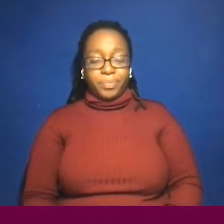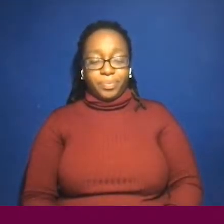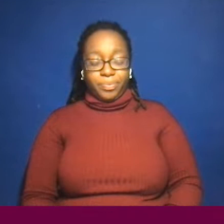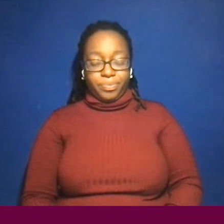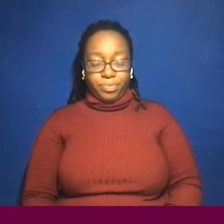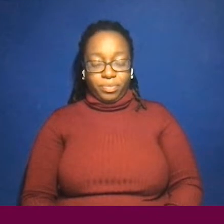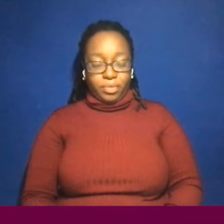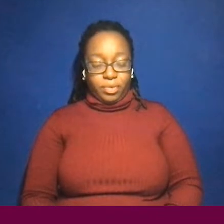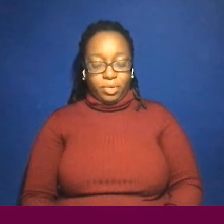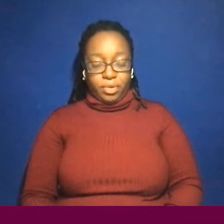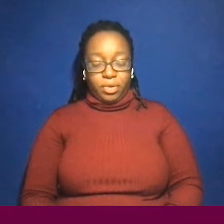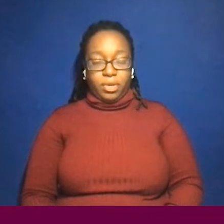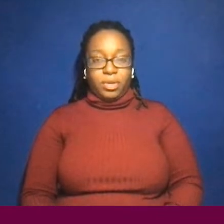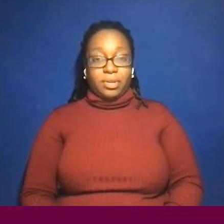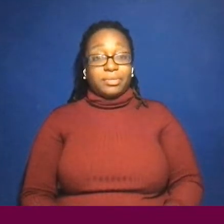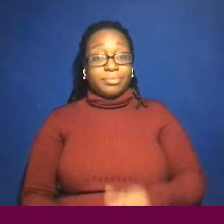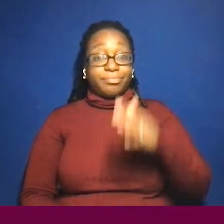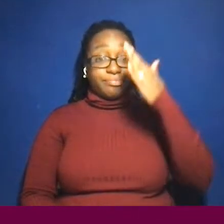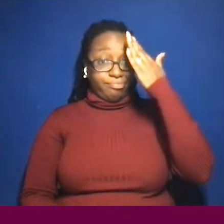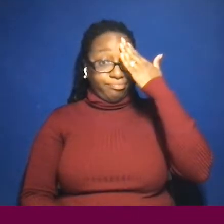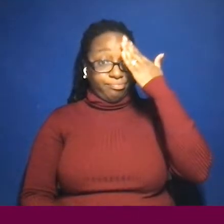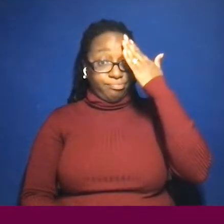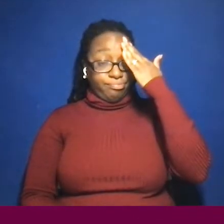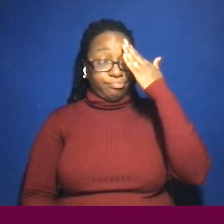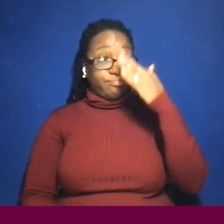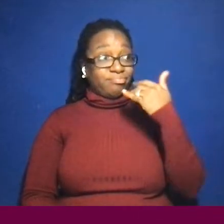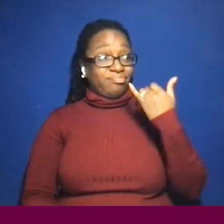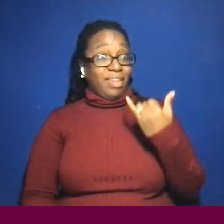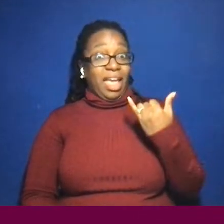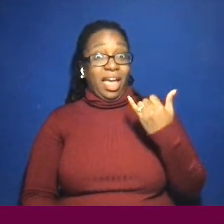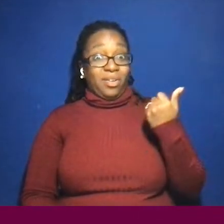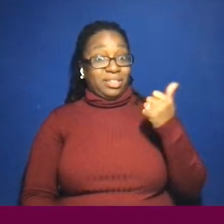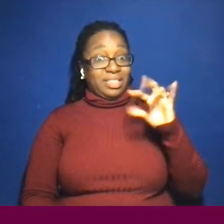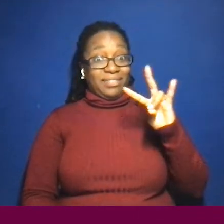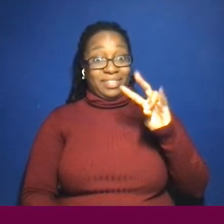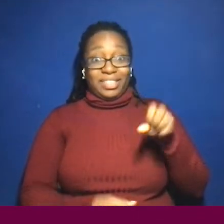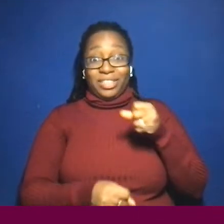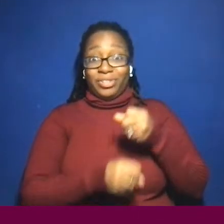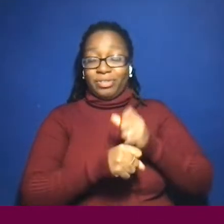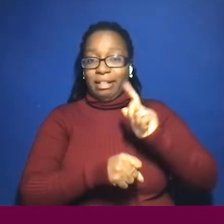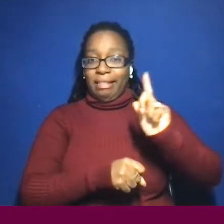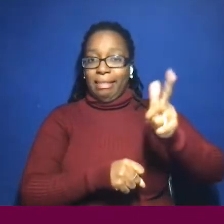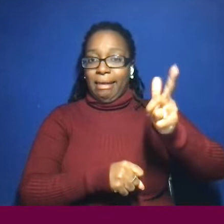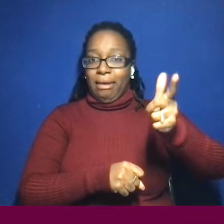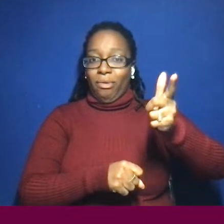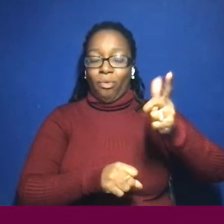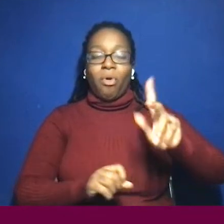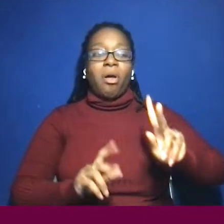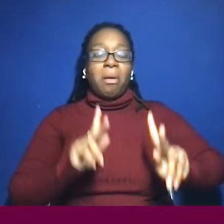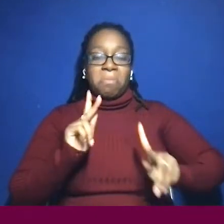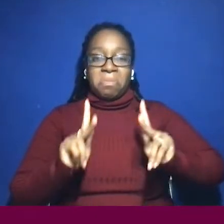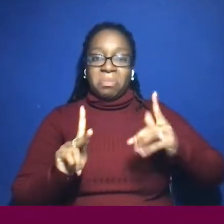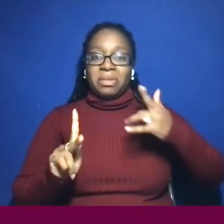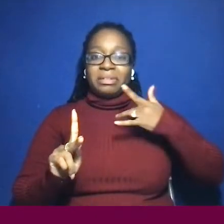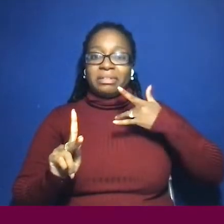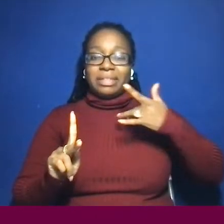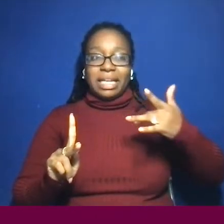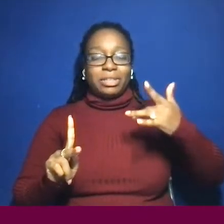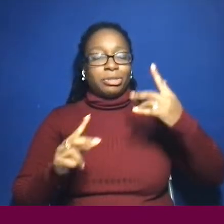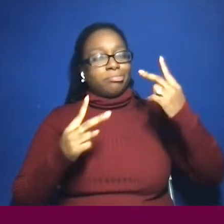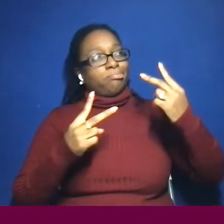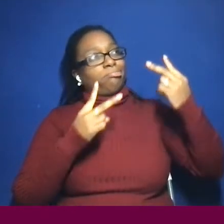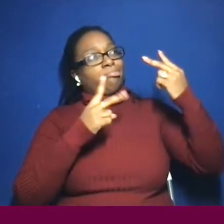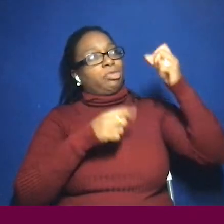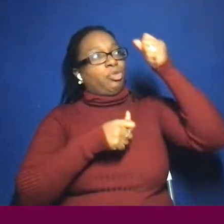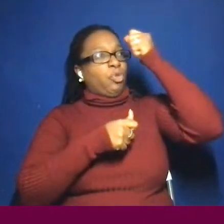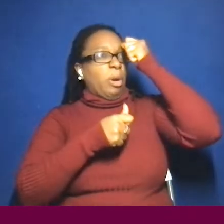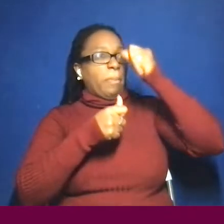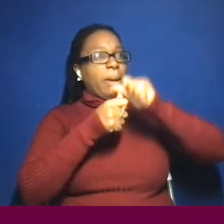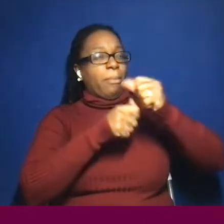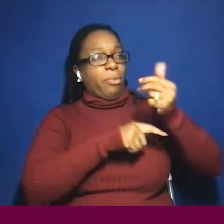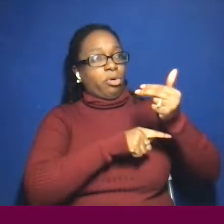And I know, to this day, 17 years later, people often refer to what happened during Hurricane